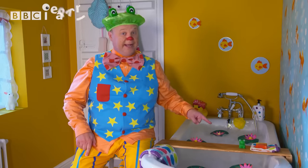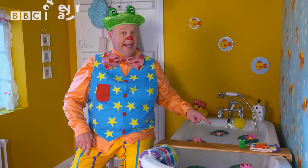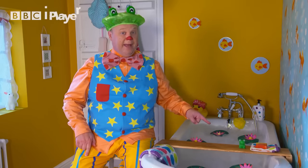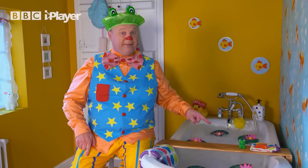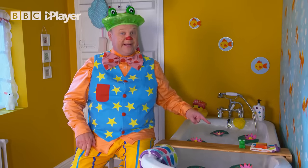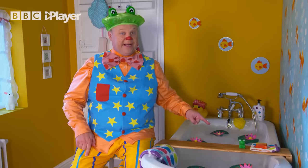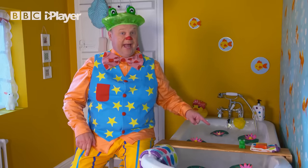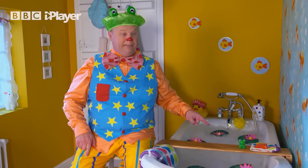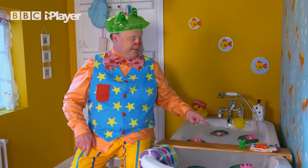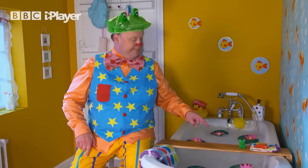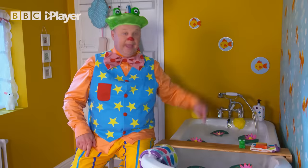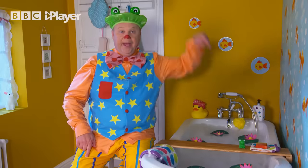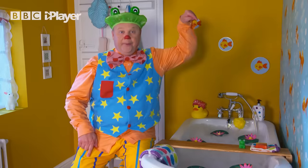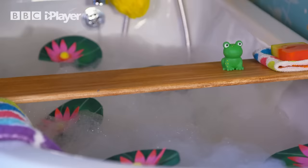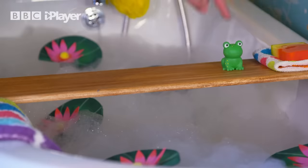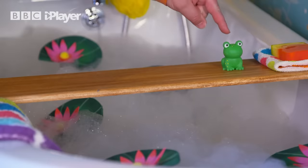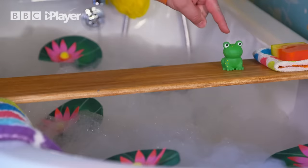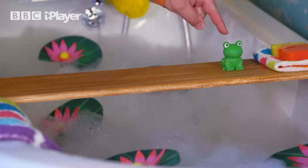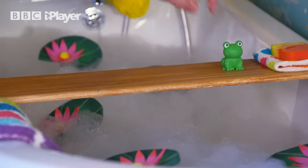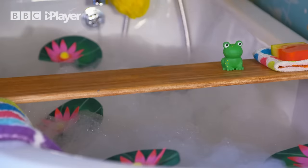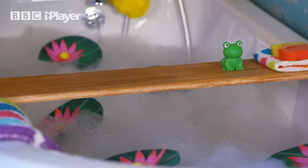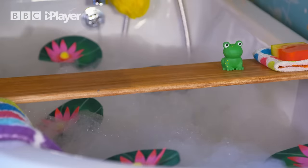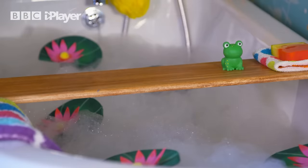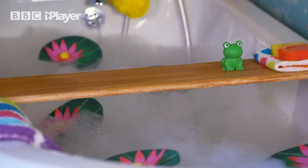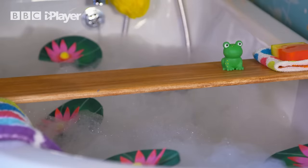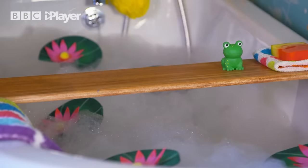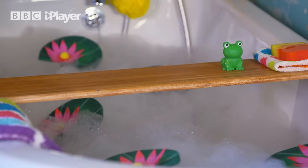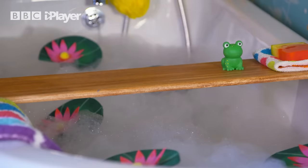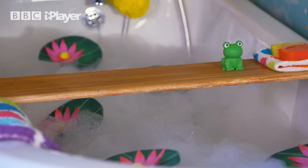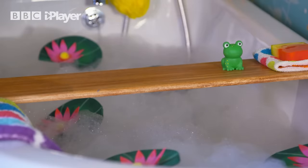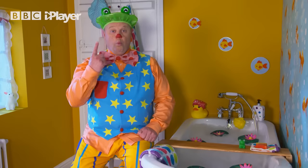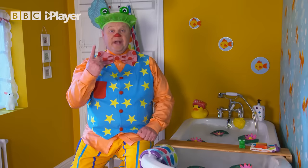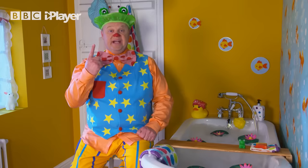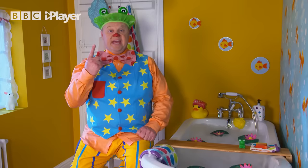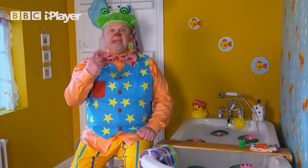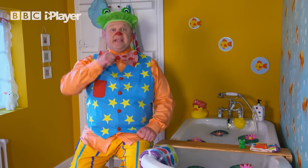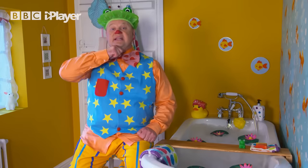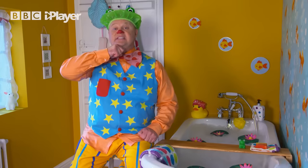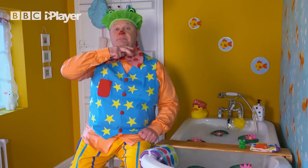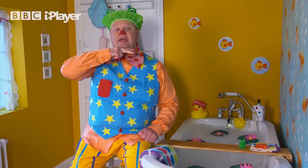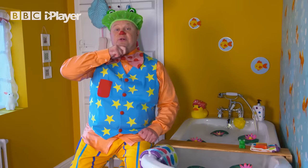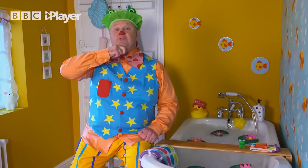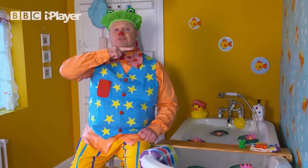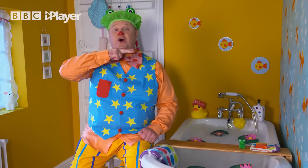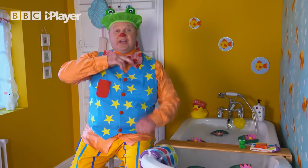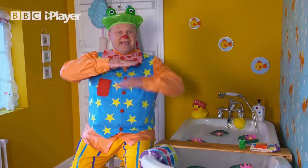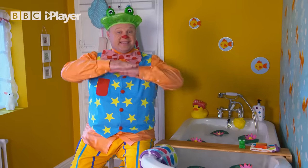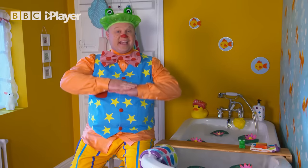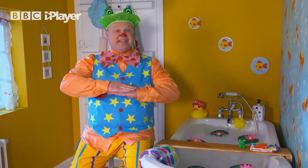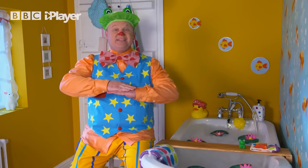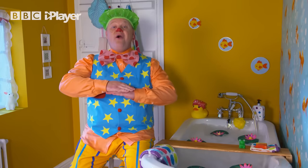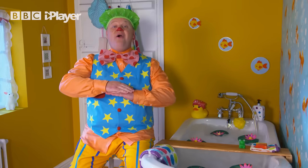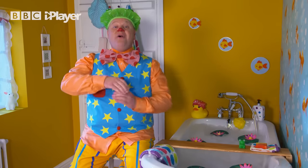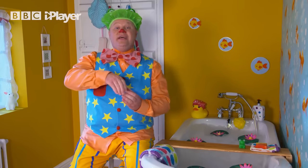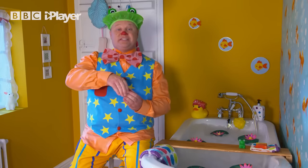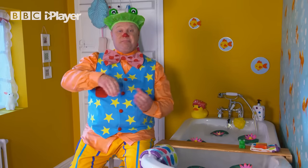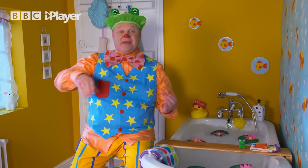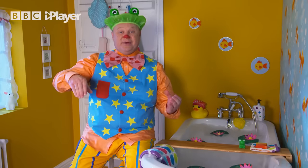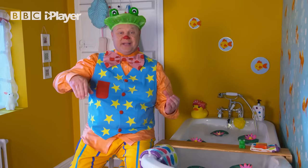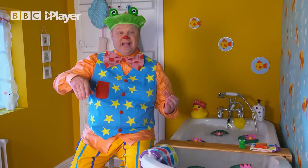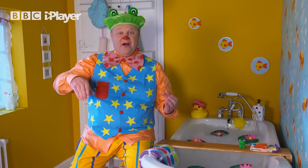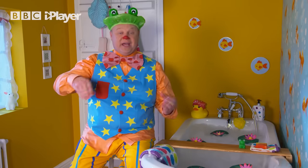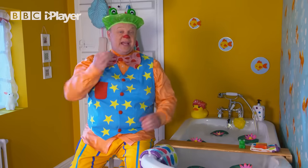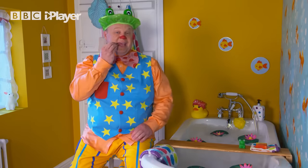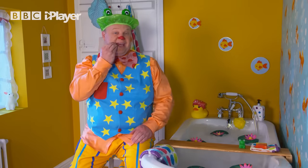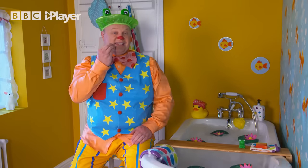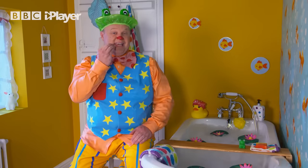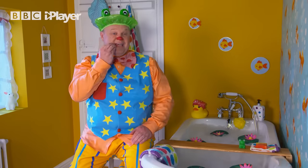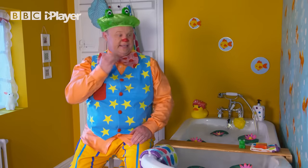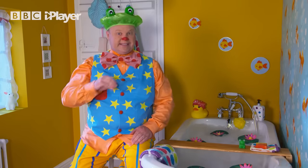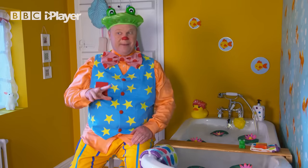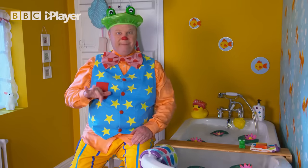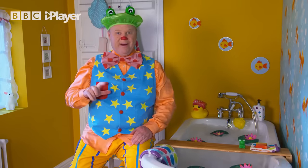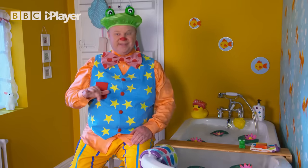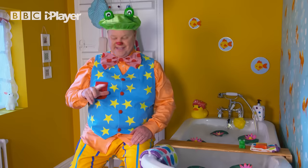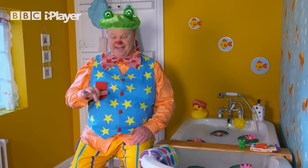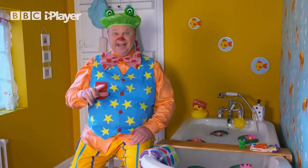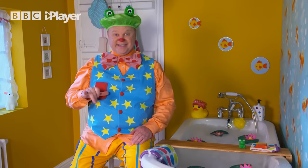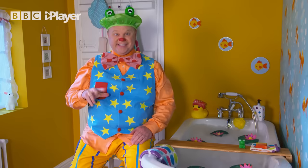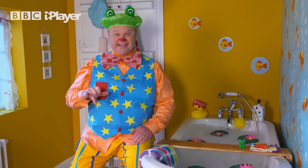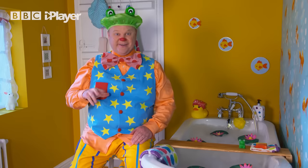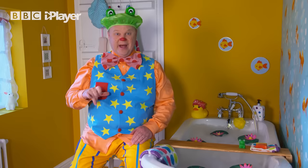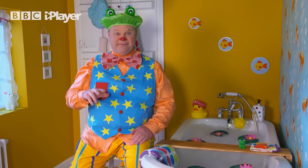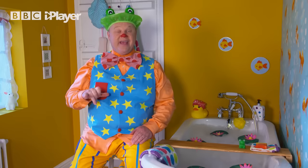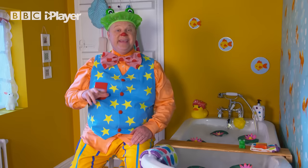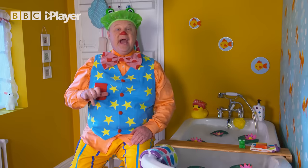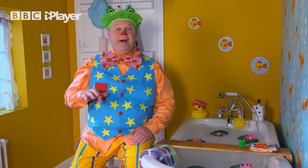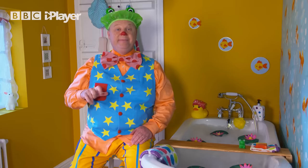globe glob one one little speckled frog sat on a speckled log eating some most delicious grubs yum